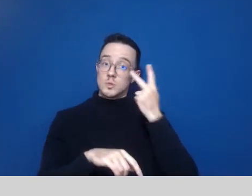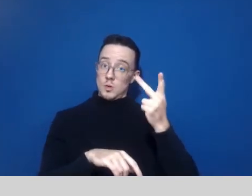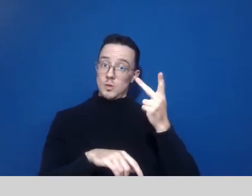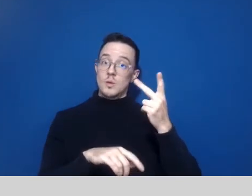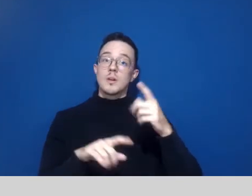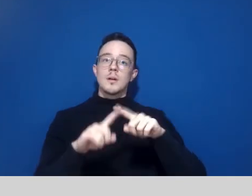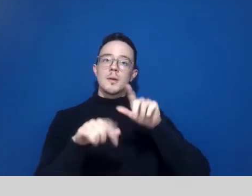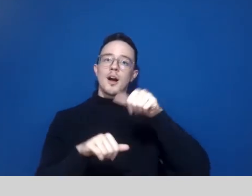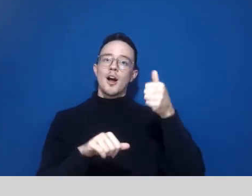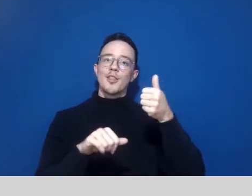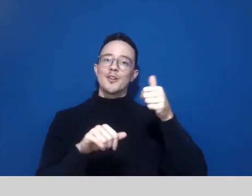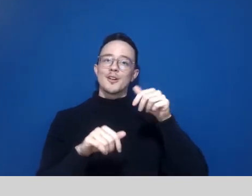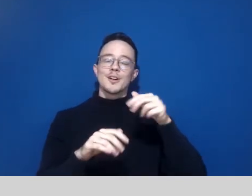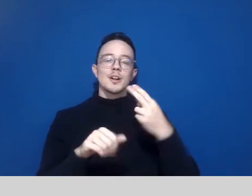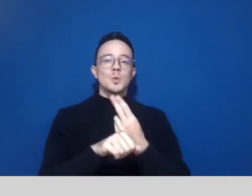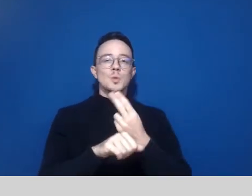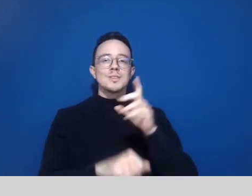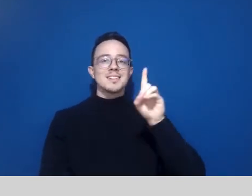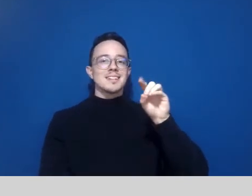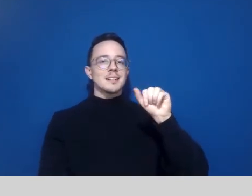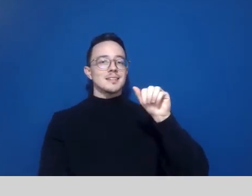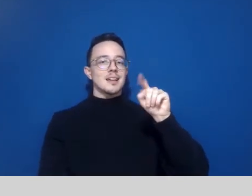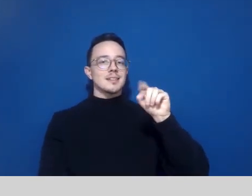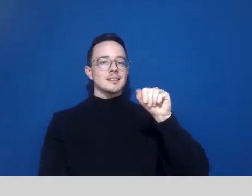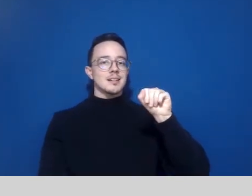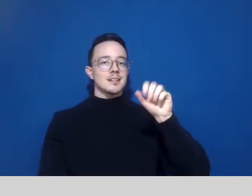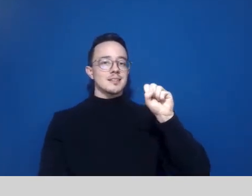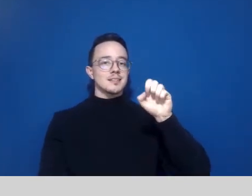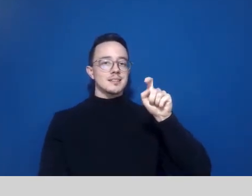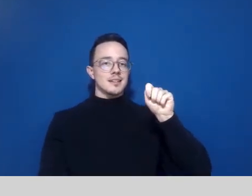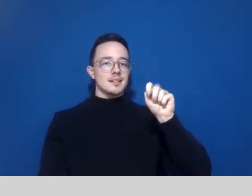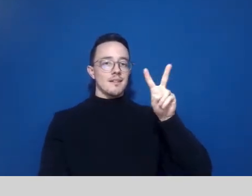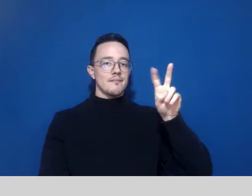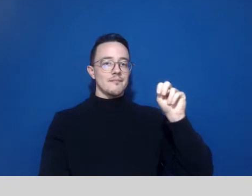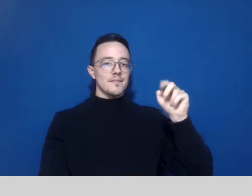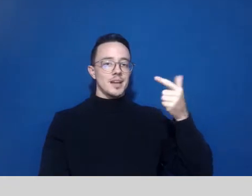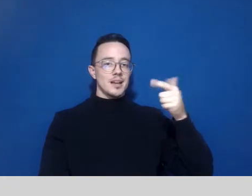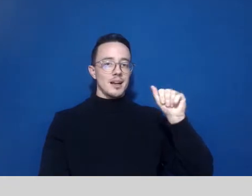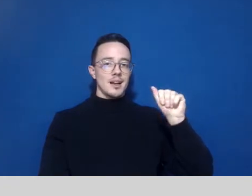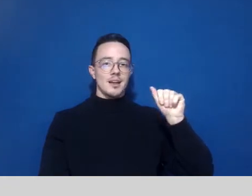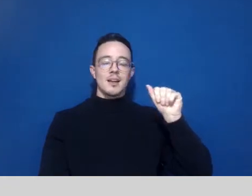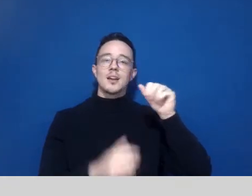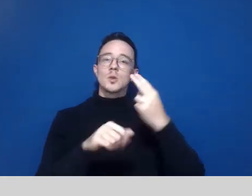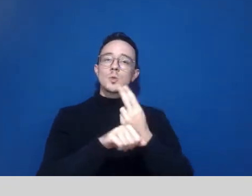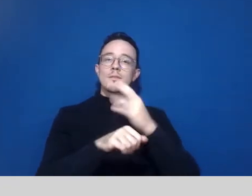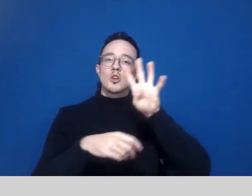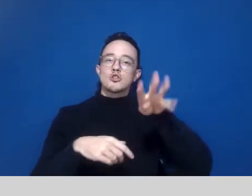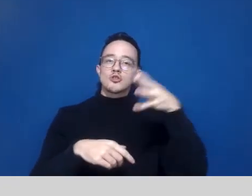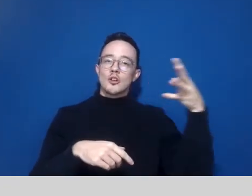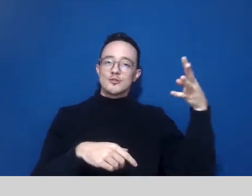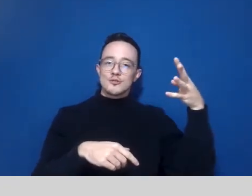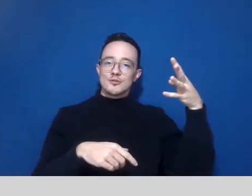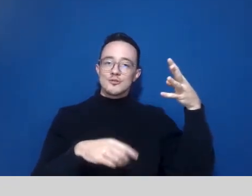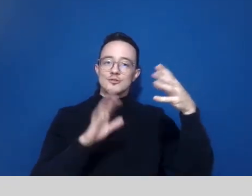Another plugin I wrote is called Datasette Vega. And it gives you simple charting options, so we can say I want a bar chart that plots the date